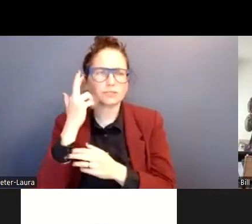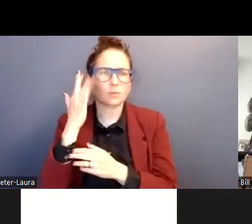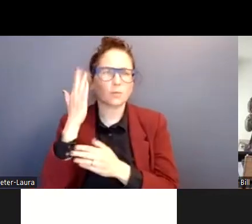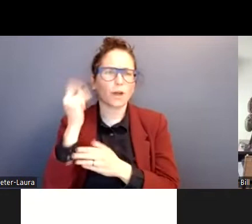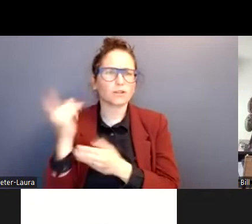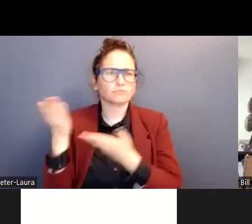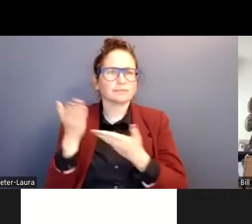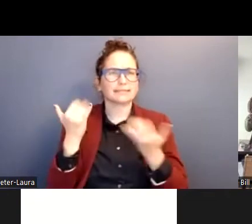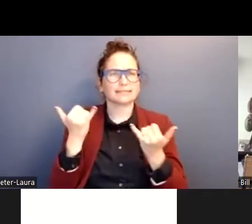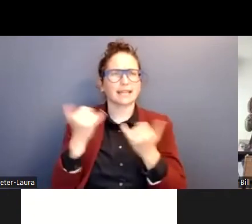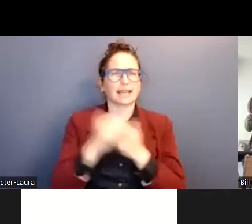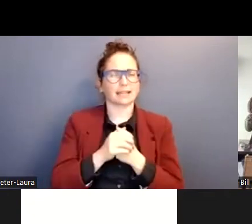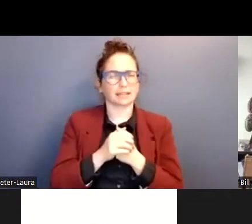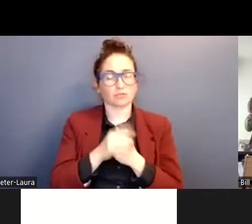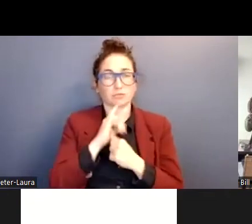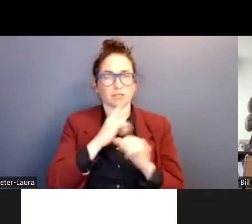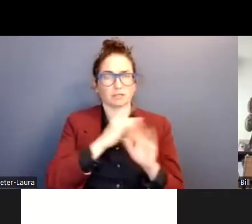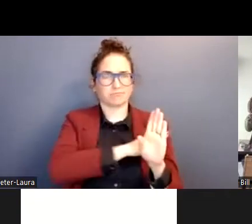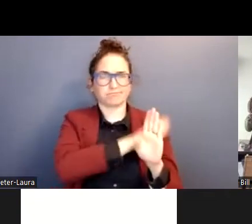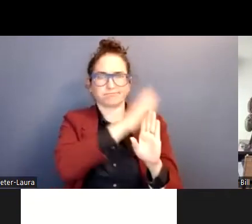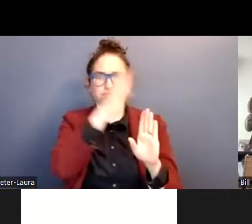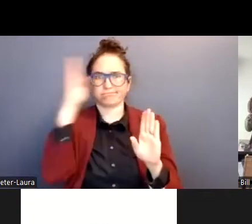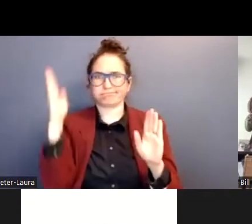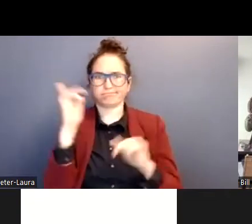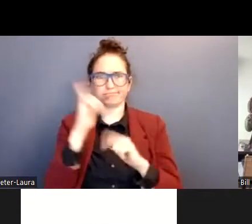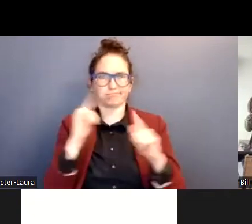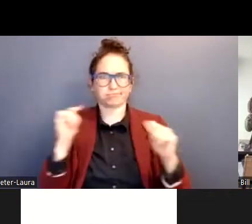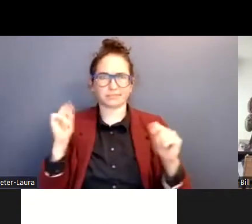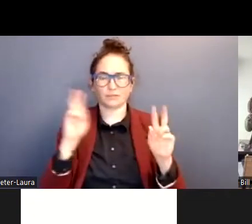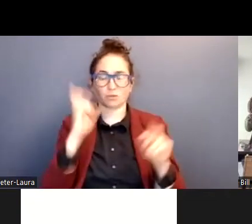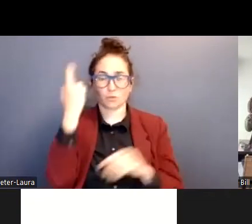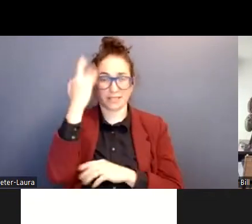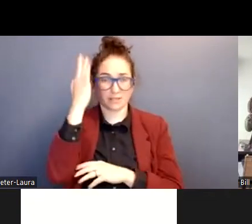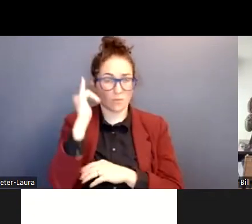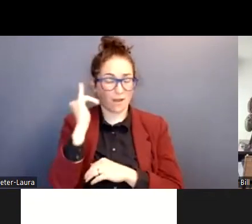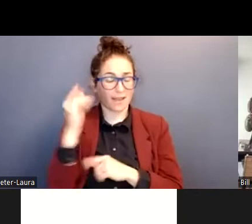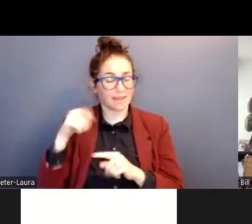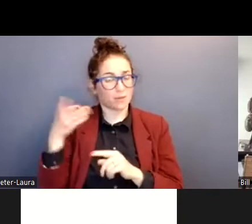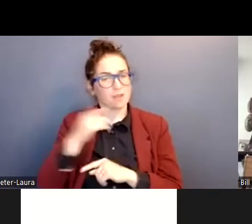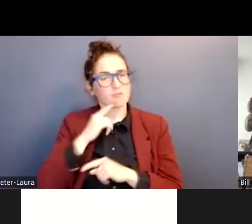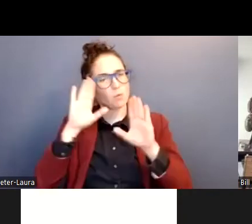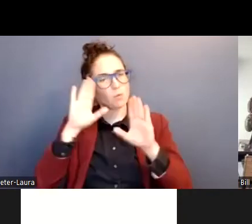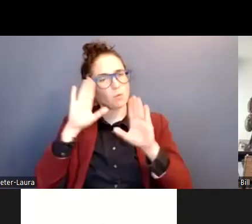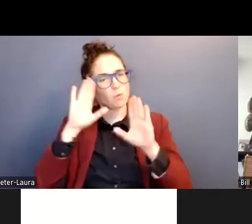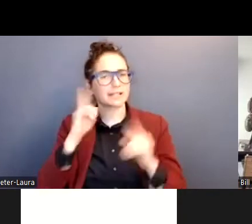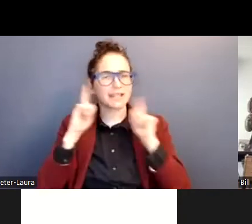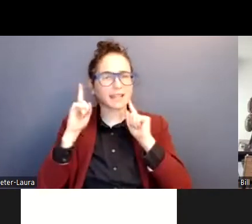range was just huge in relation to that. And so it was a wonderful way to hear from people about their experiences